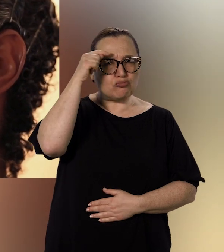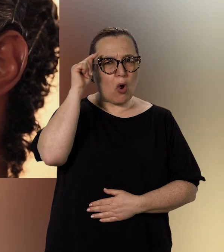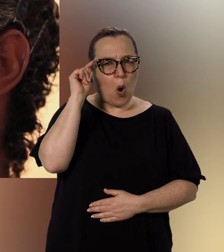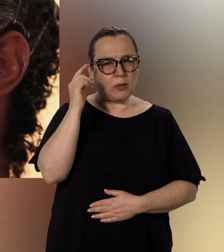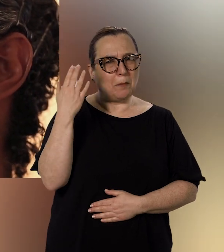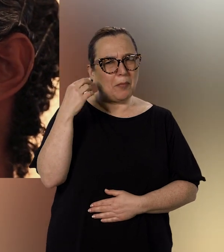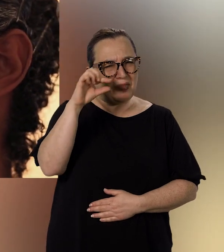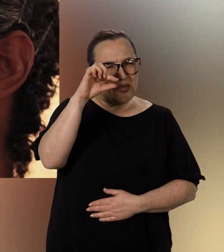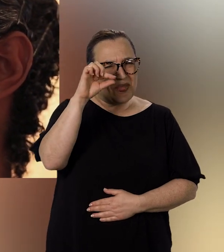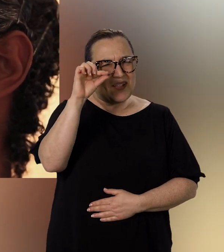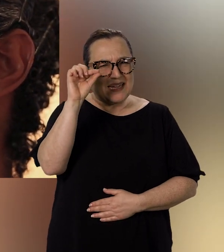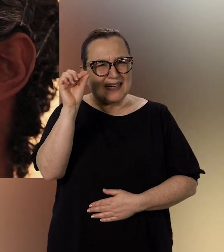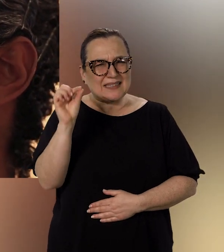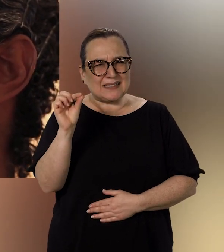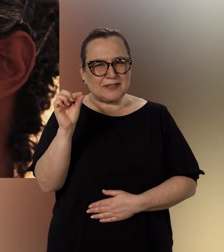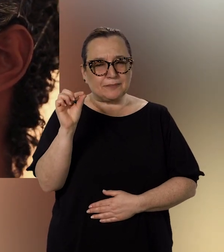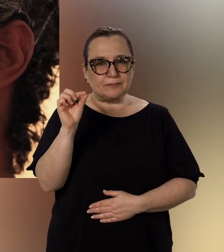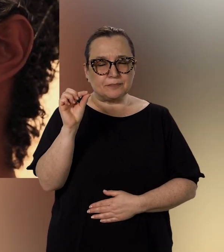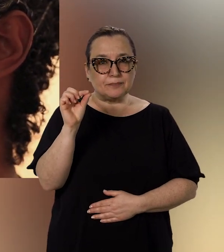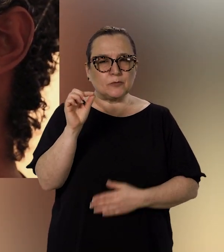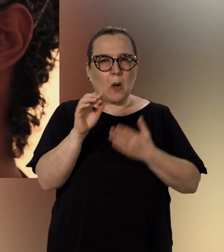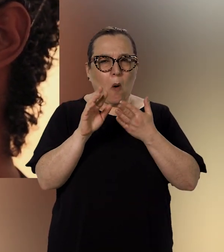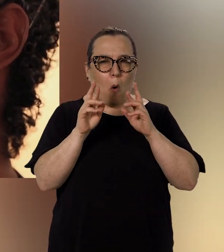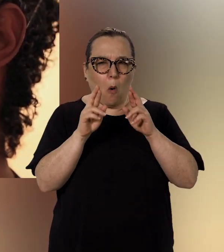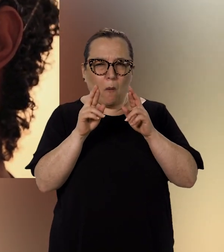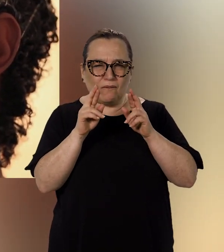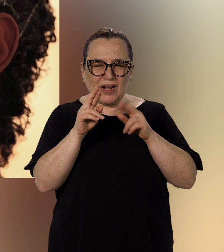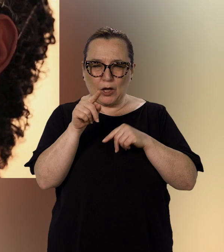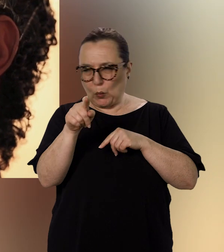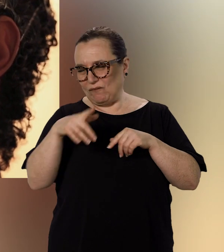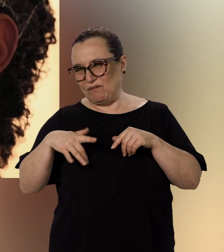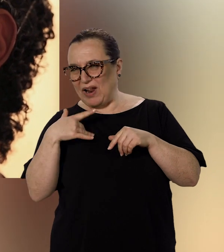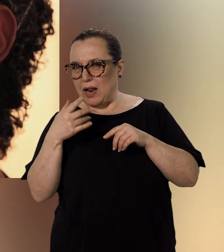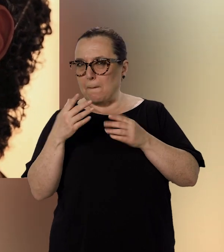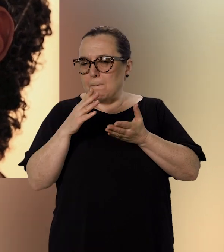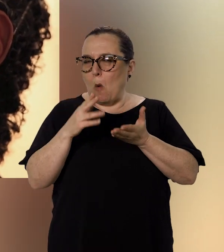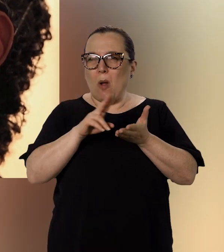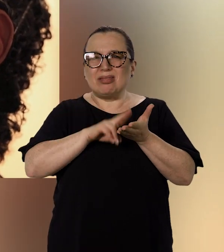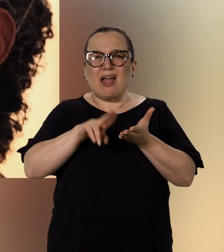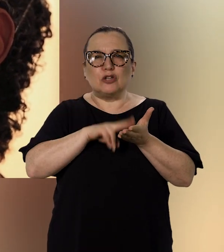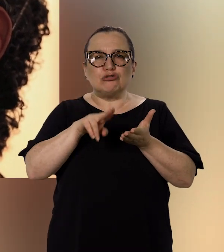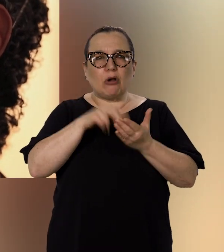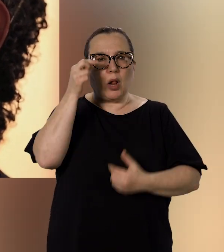So, we spoke earlier and you said that your brows were a little bit thinner, so hopefully you'll